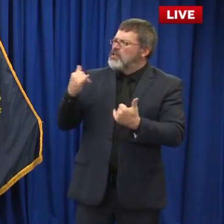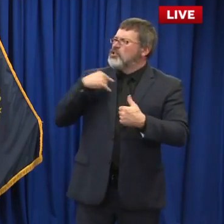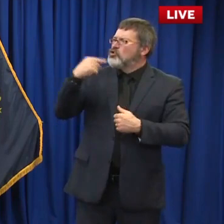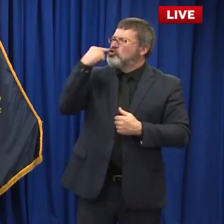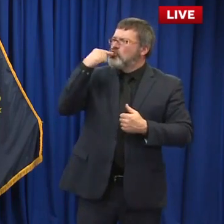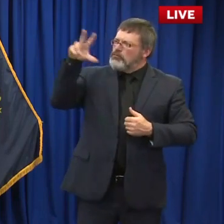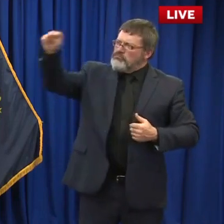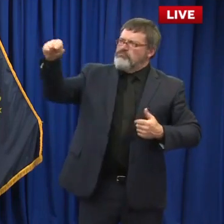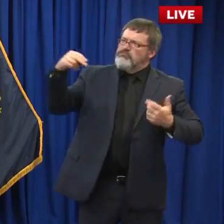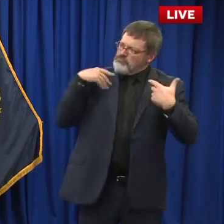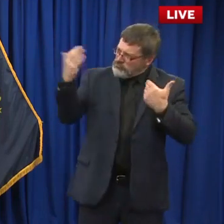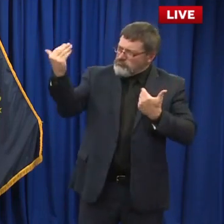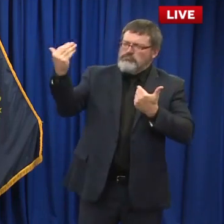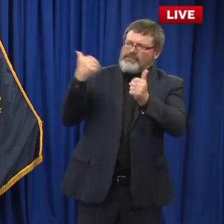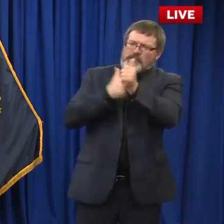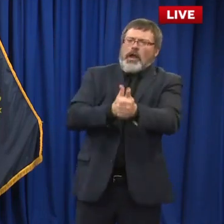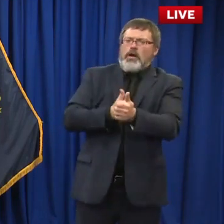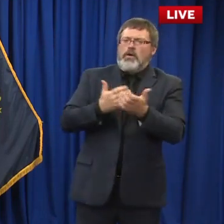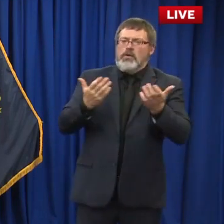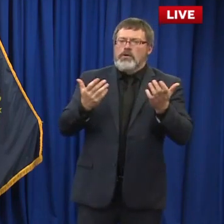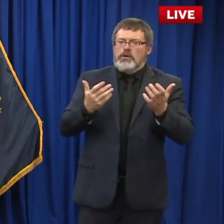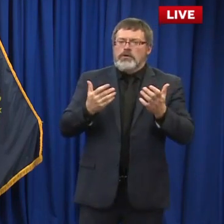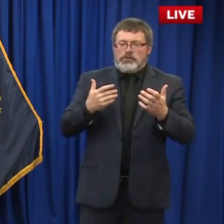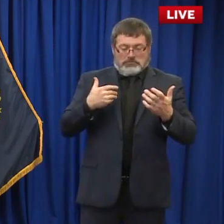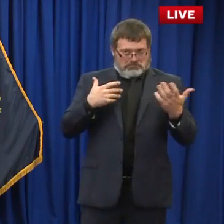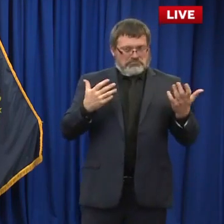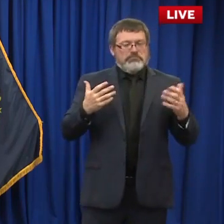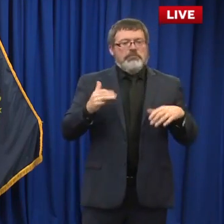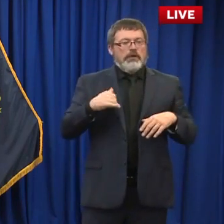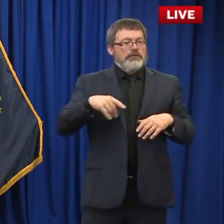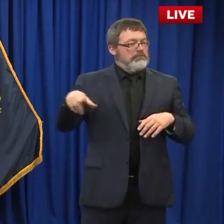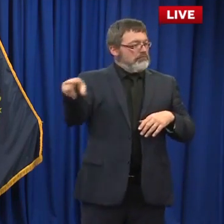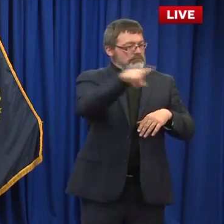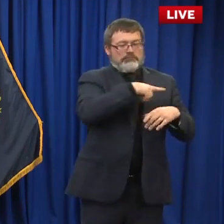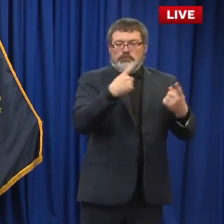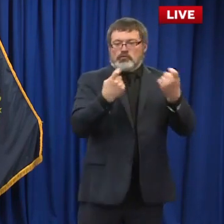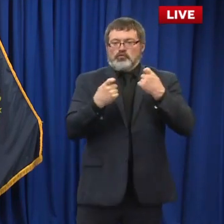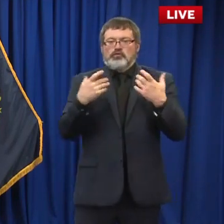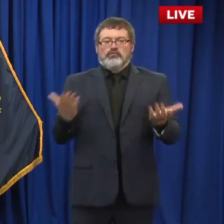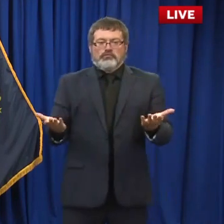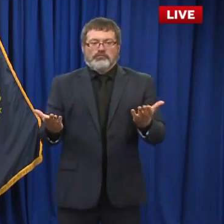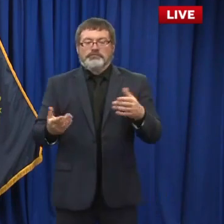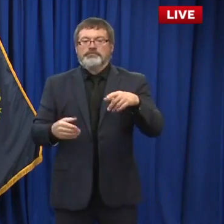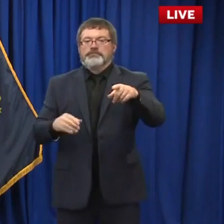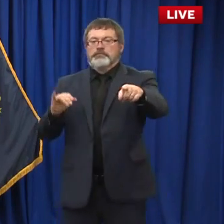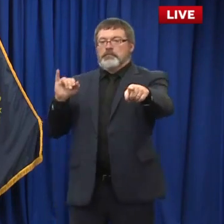IT'S NOT ABOUT THE STATE OR THE GOVERNMENT. IT'S MAKING SURE THE FUNDS WILL BE AVAILABLE FOR THE CITIZENS THAT NEED IT THE MOST.